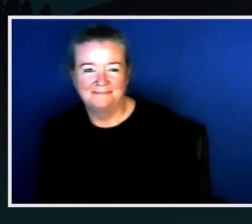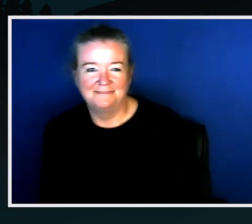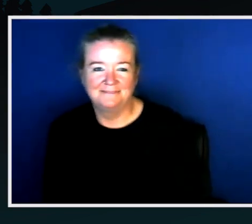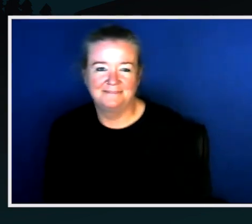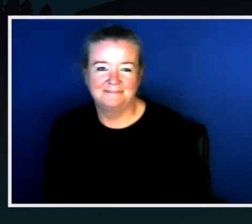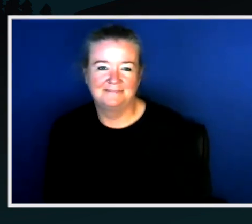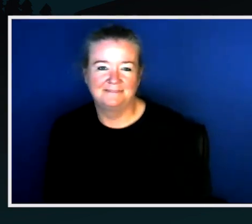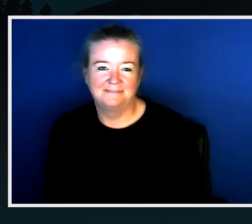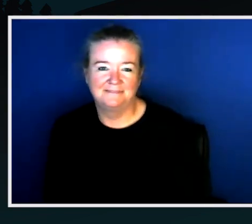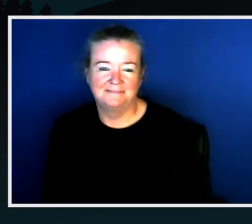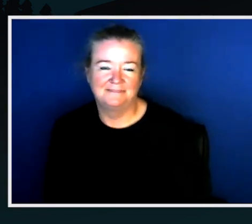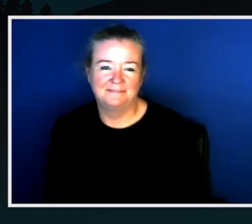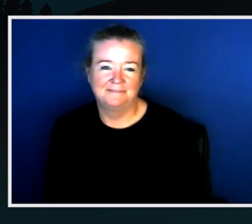[Clapping]